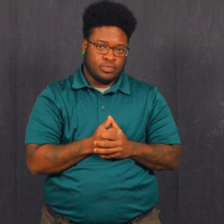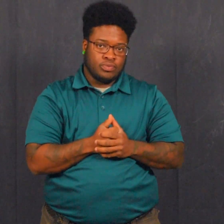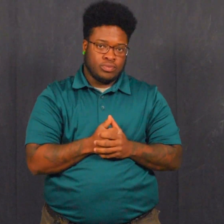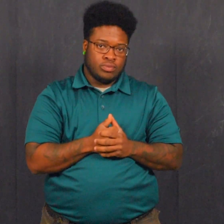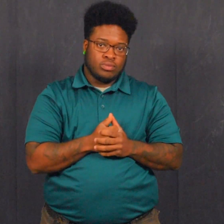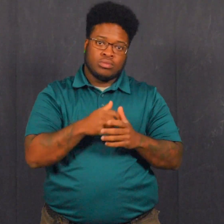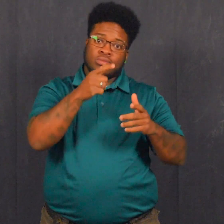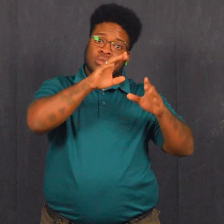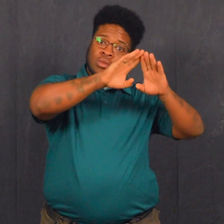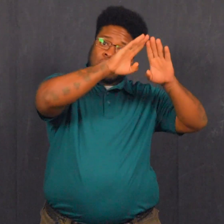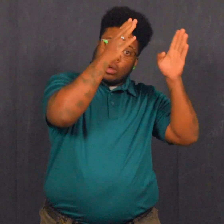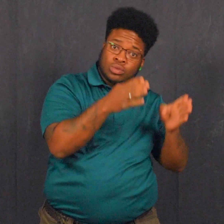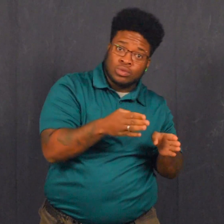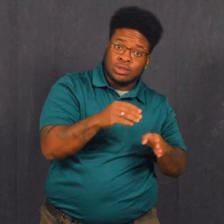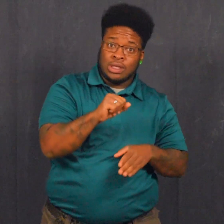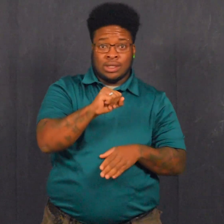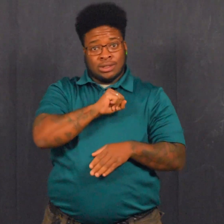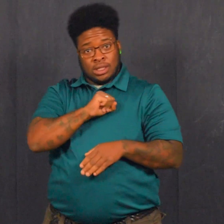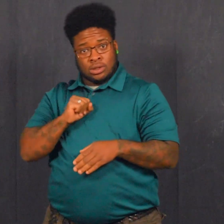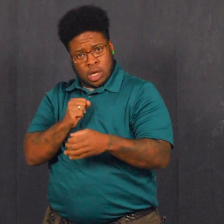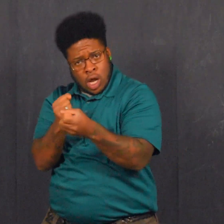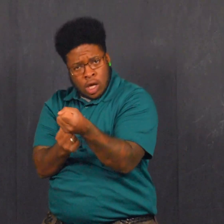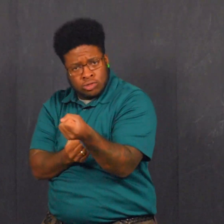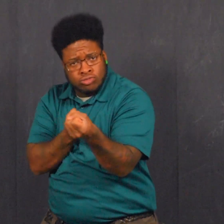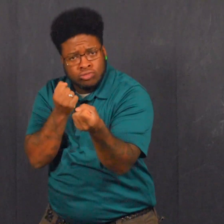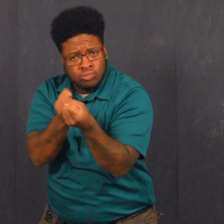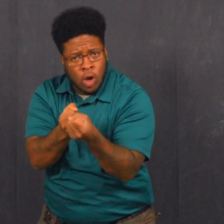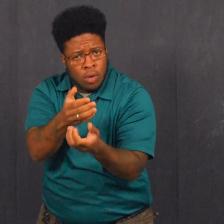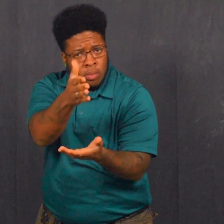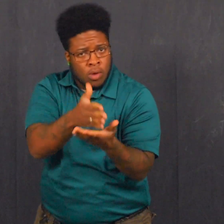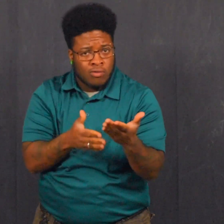The House and the Senate supported us being part of it but